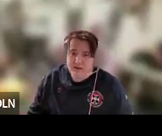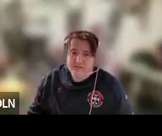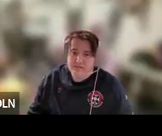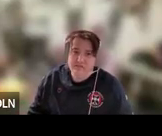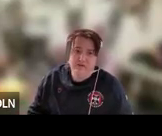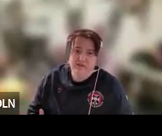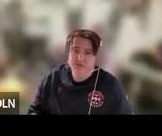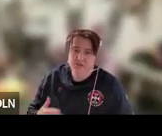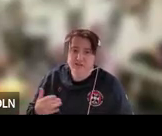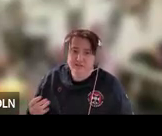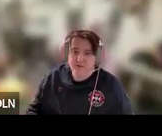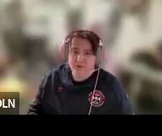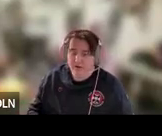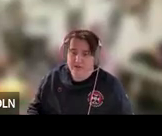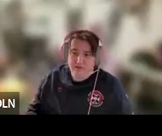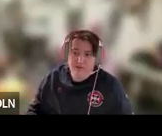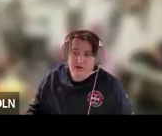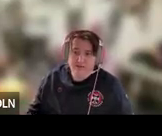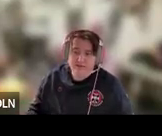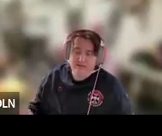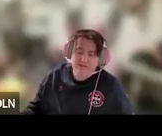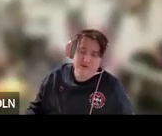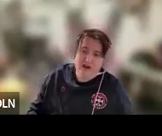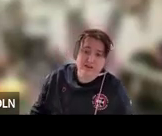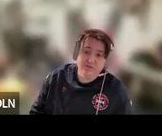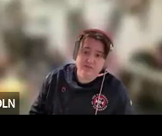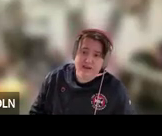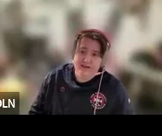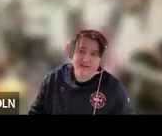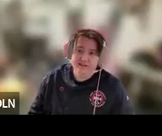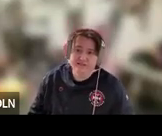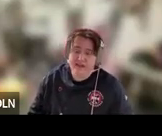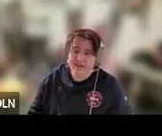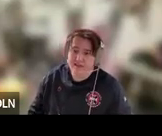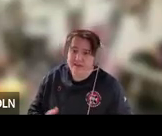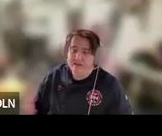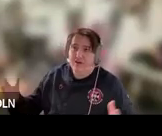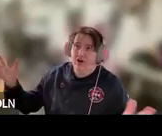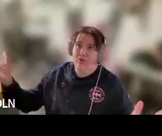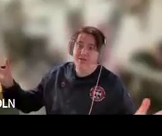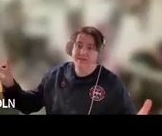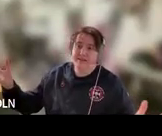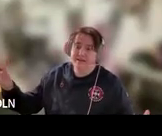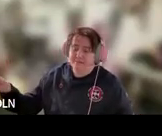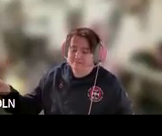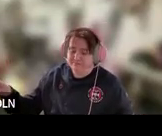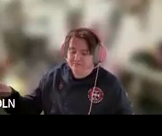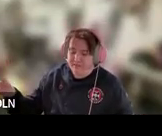to advise you on issues relating to equality and human rights. And so I use that as a, almost a